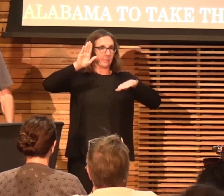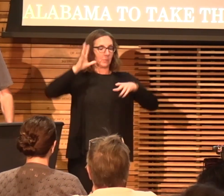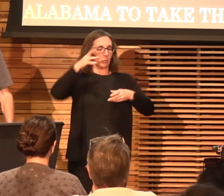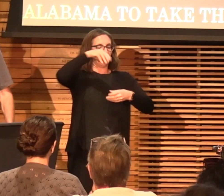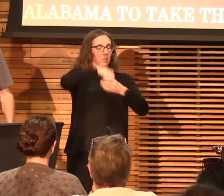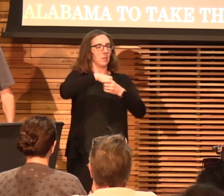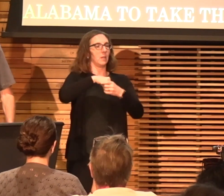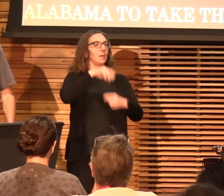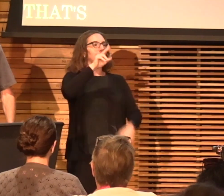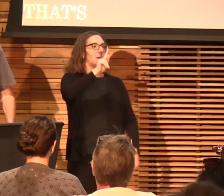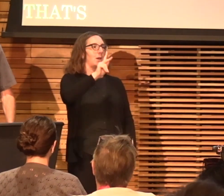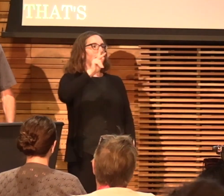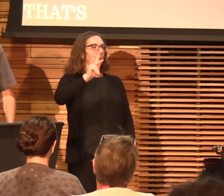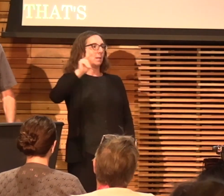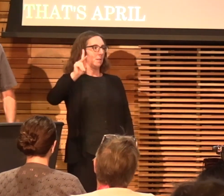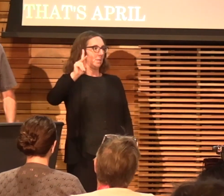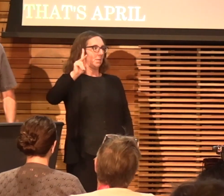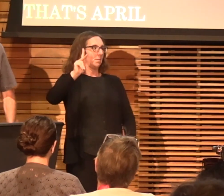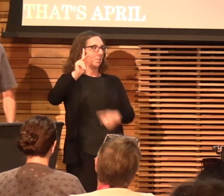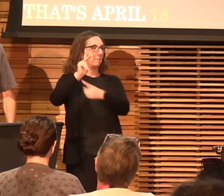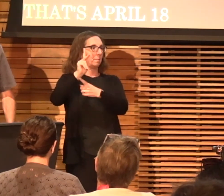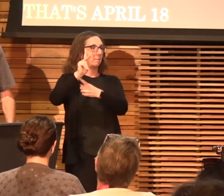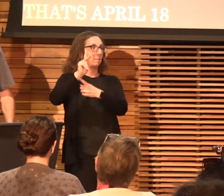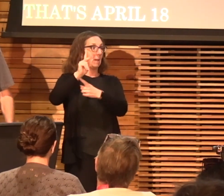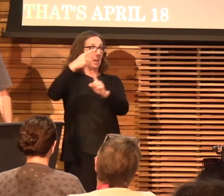That's April 1868.